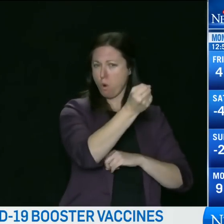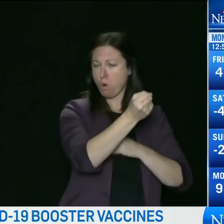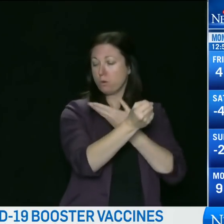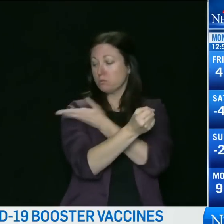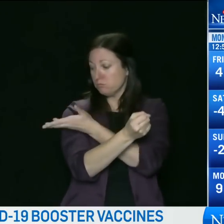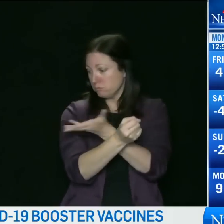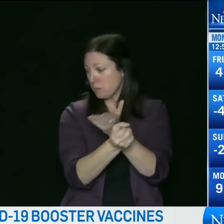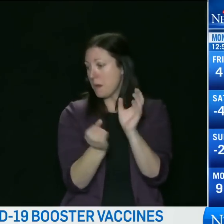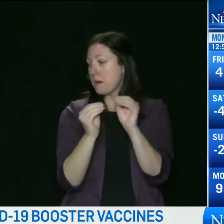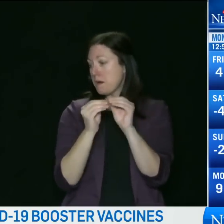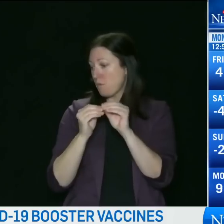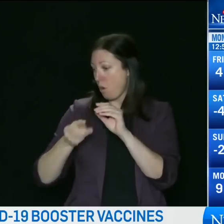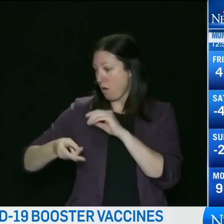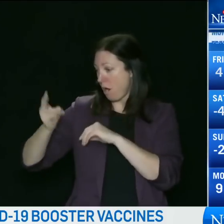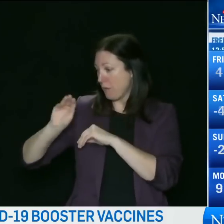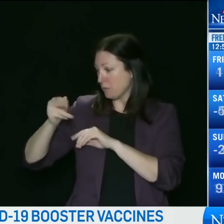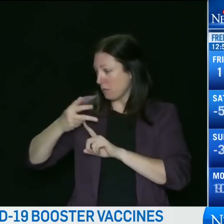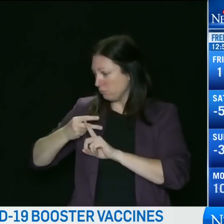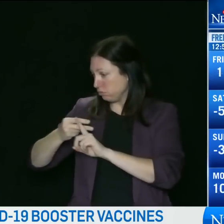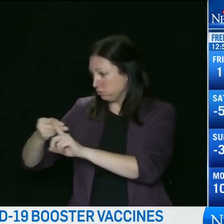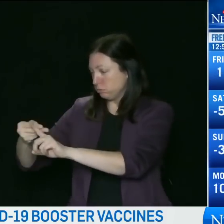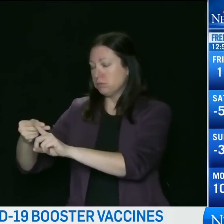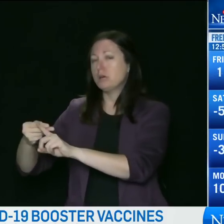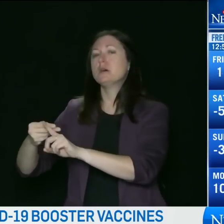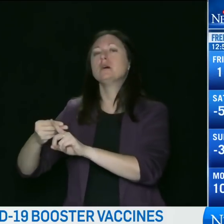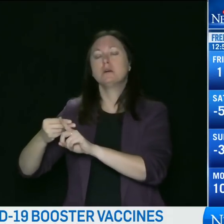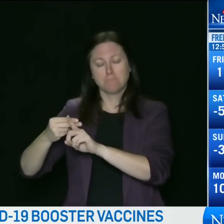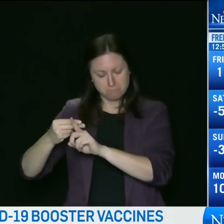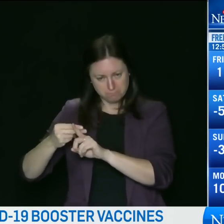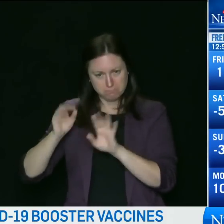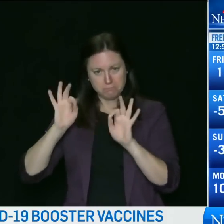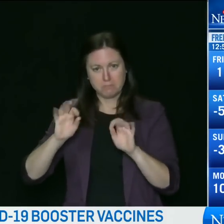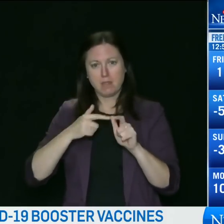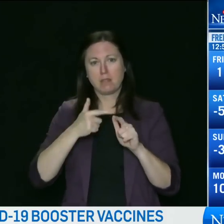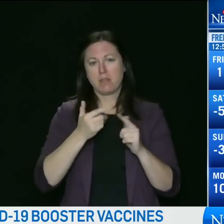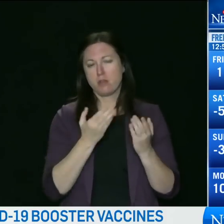POSSIBLE AND MAYBE DELAY THE USE